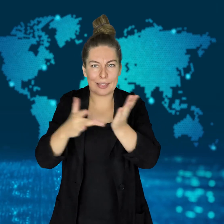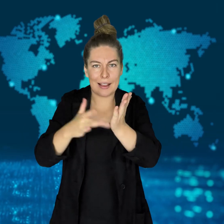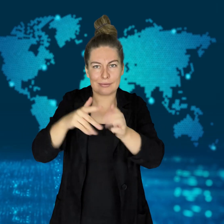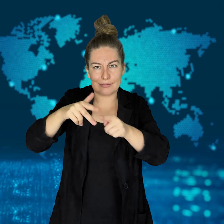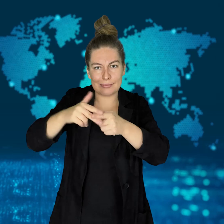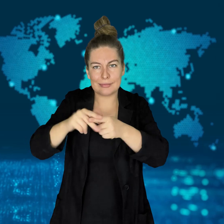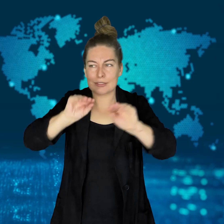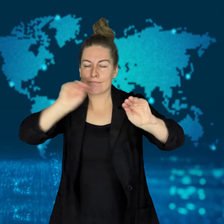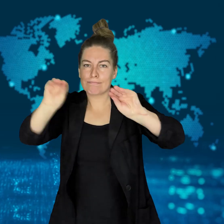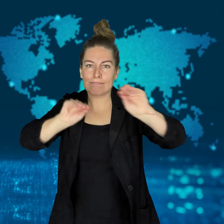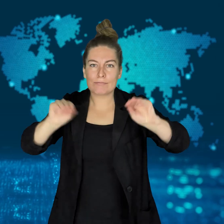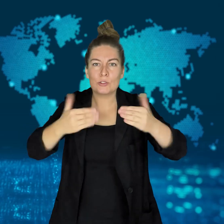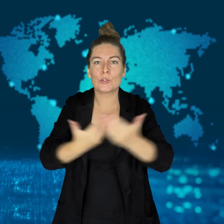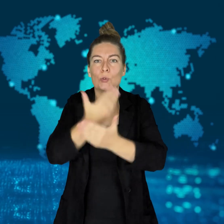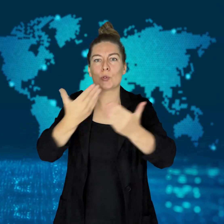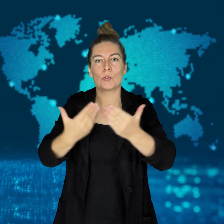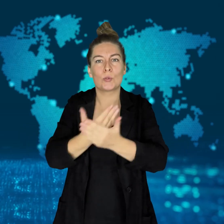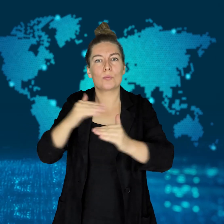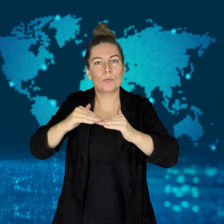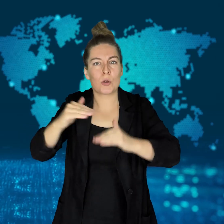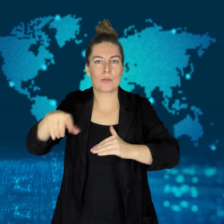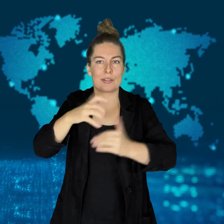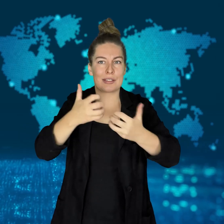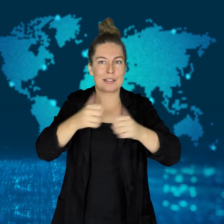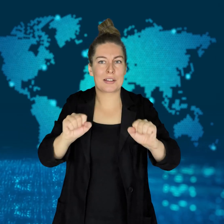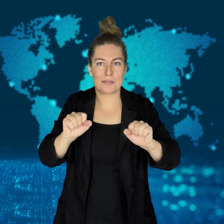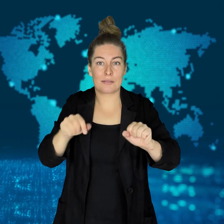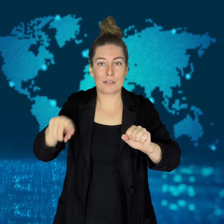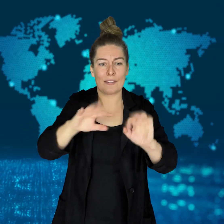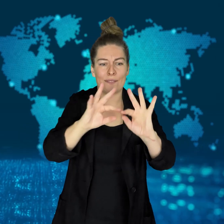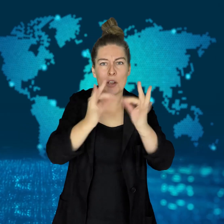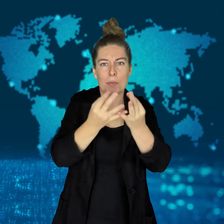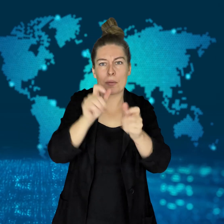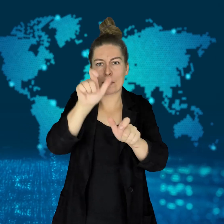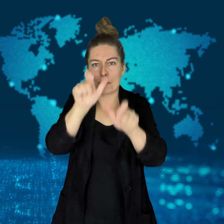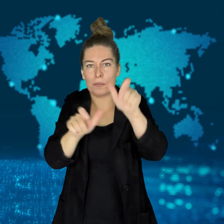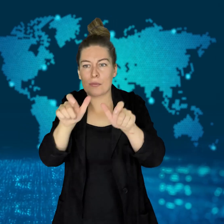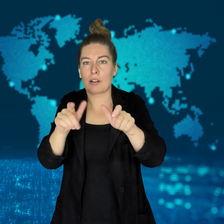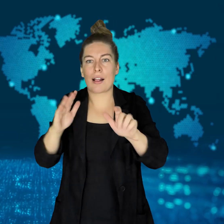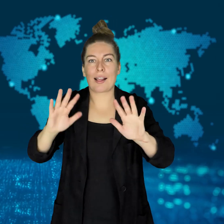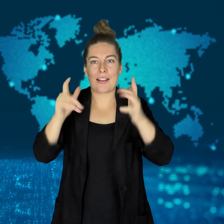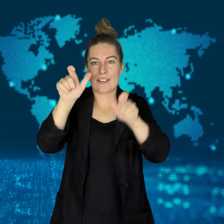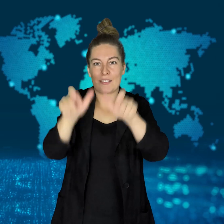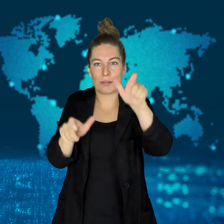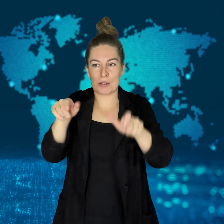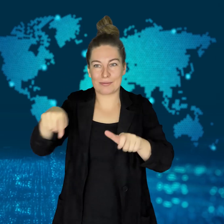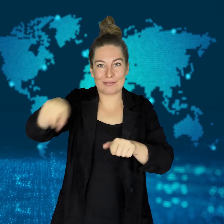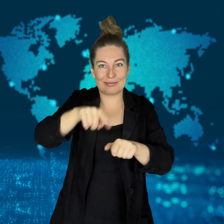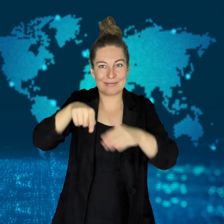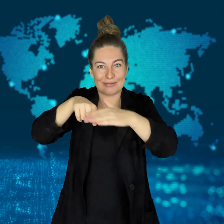Family members and residents are both being assured that